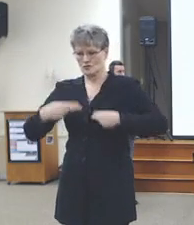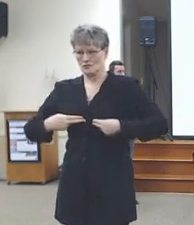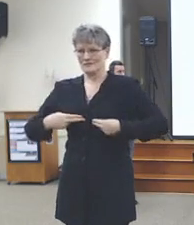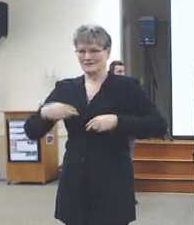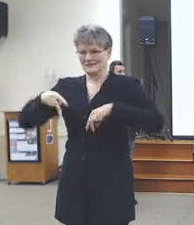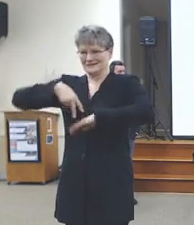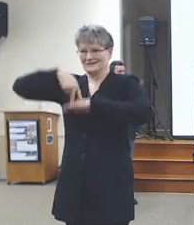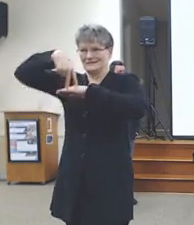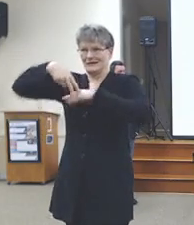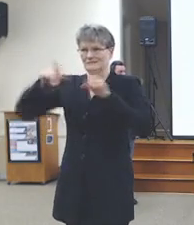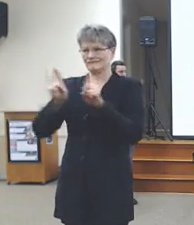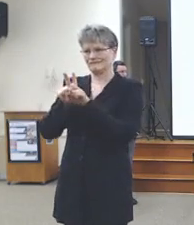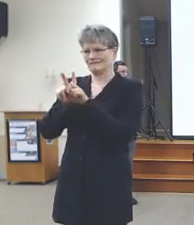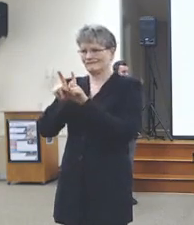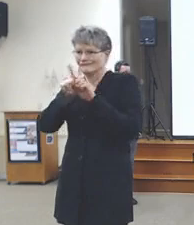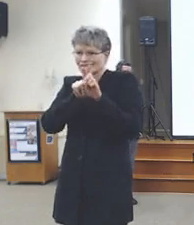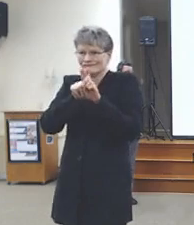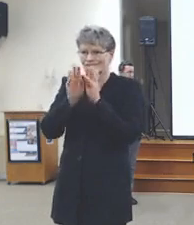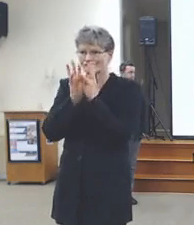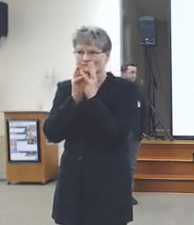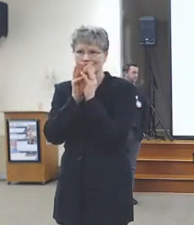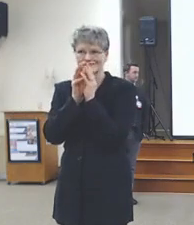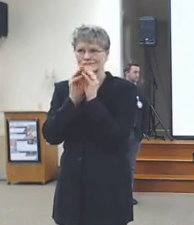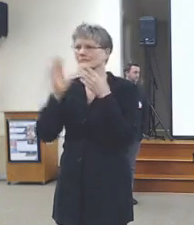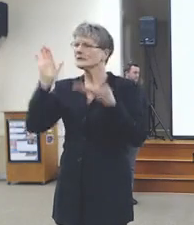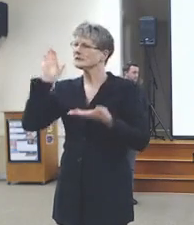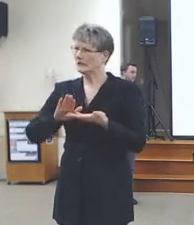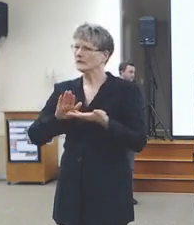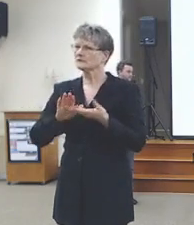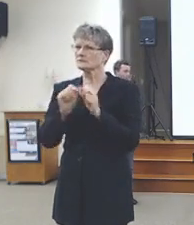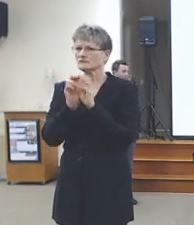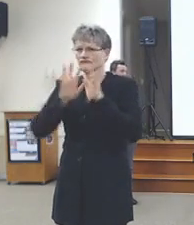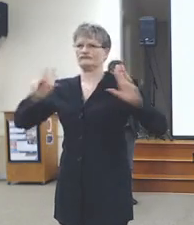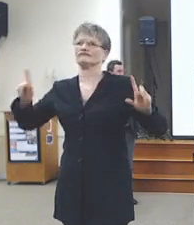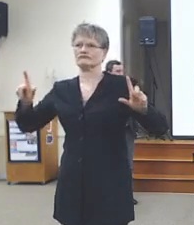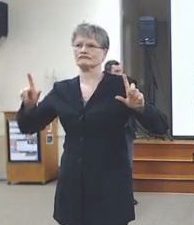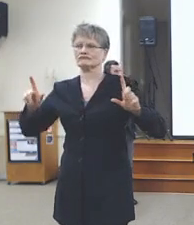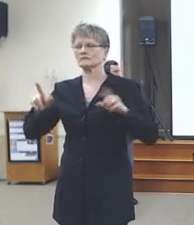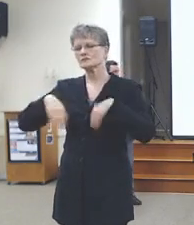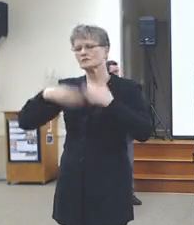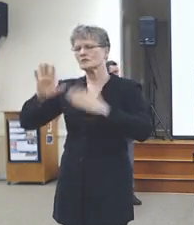sort of adding more steps to our Zoom as we're getting it dialed in. So, I think at